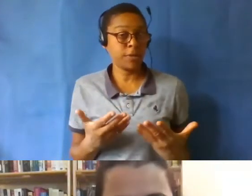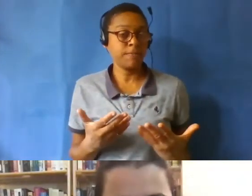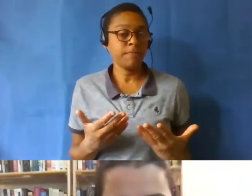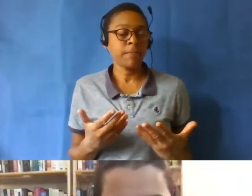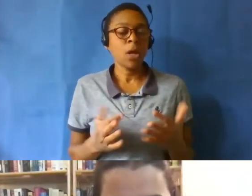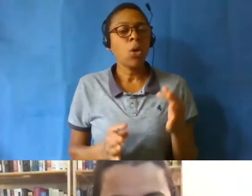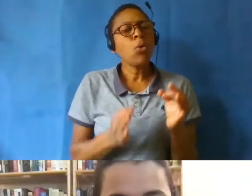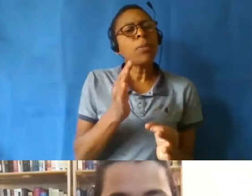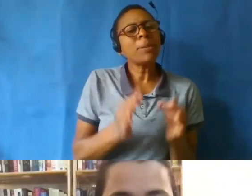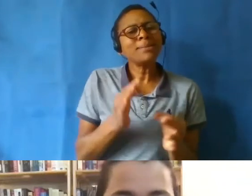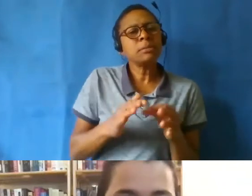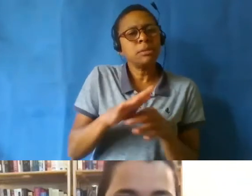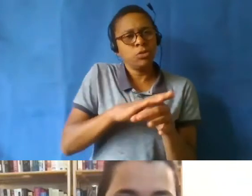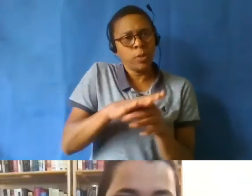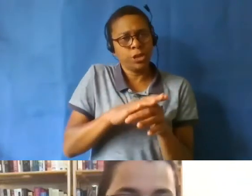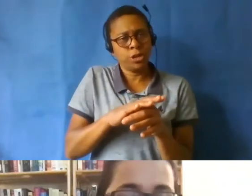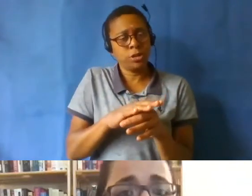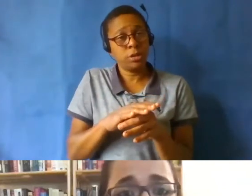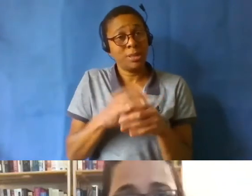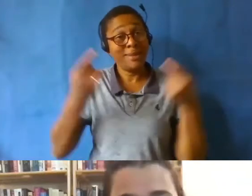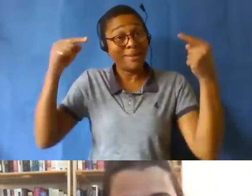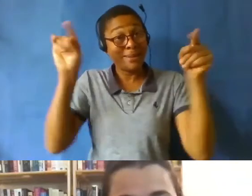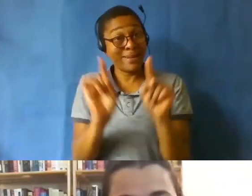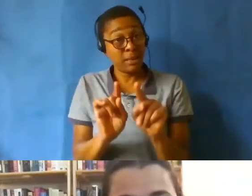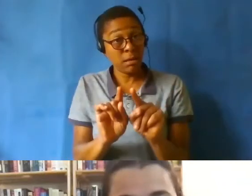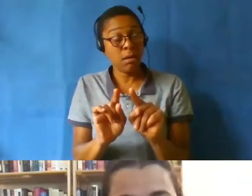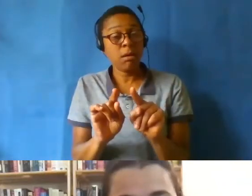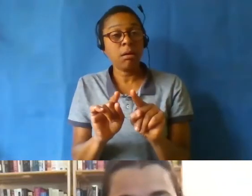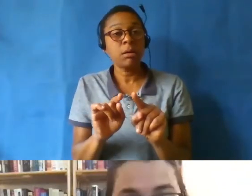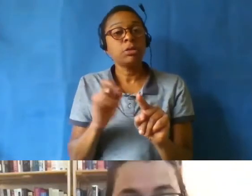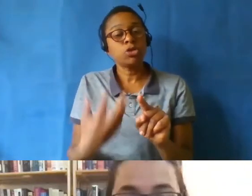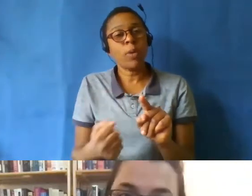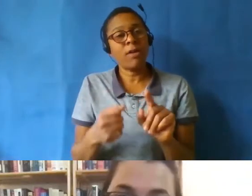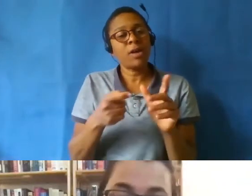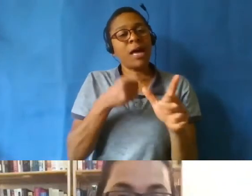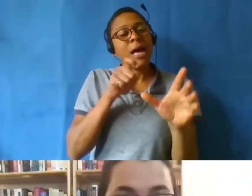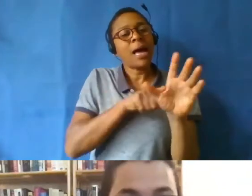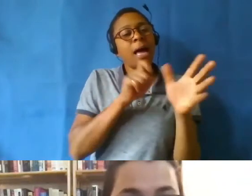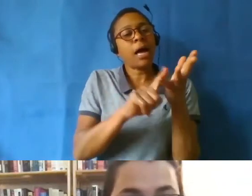in India in which Ayurvedic medicine in sort of non-western treatments